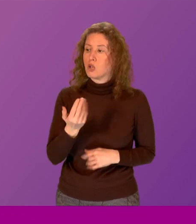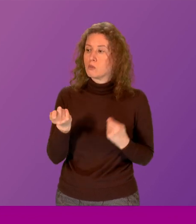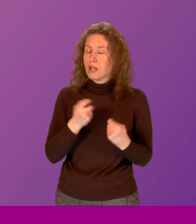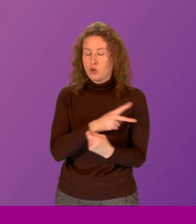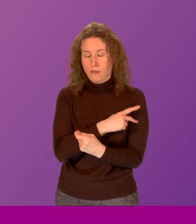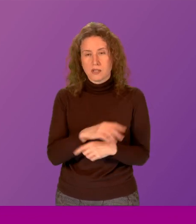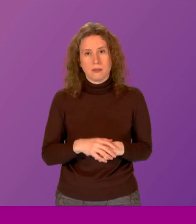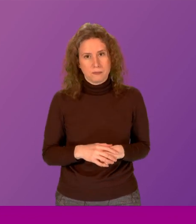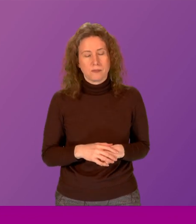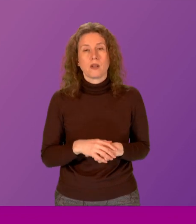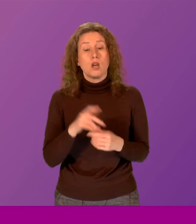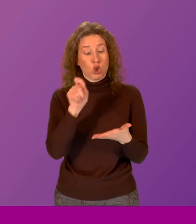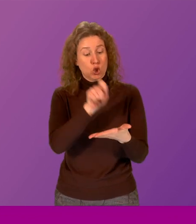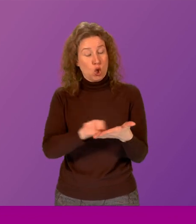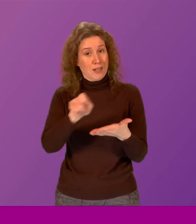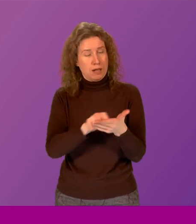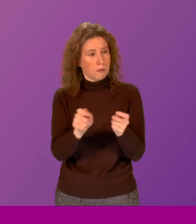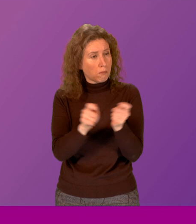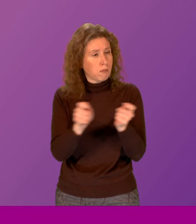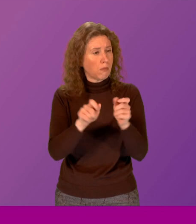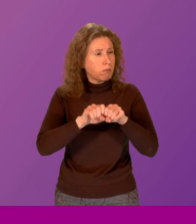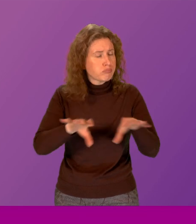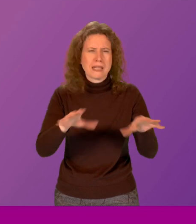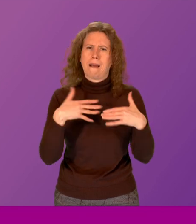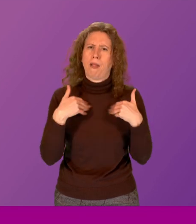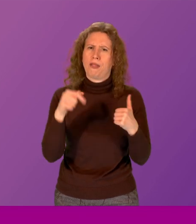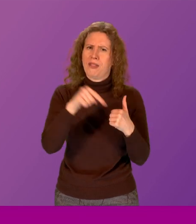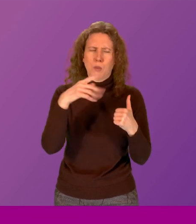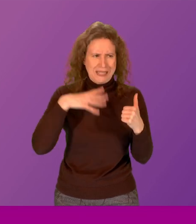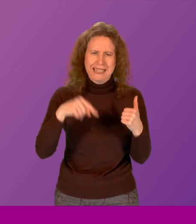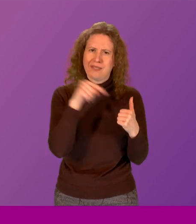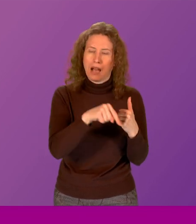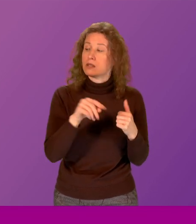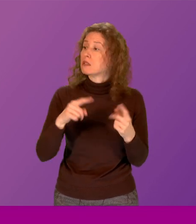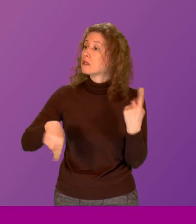Good journalism is crucial to a healthy democracy. No member in the chamber would claim to relish